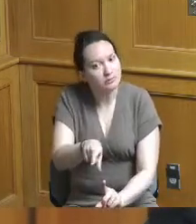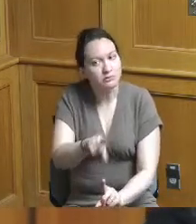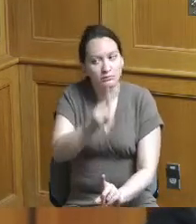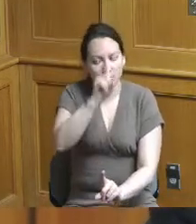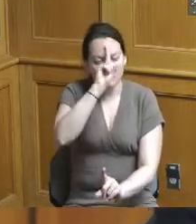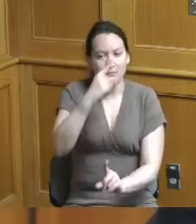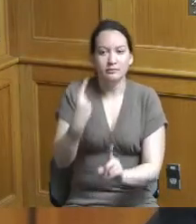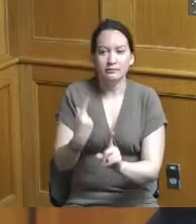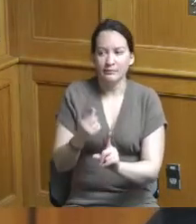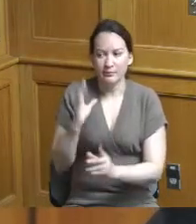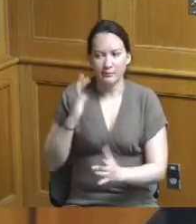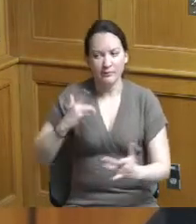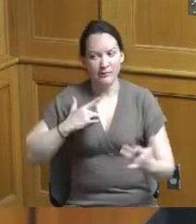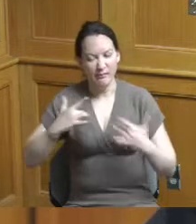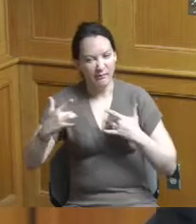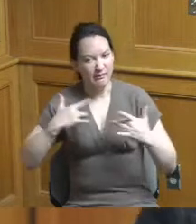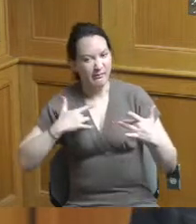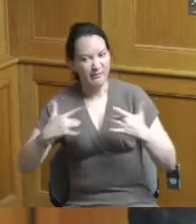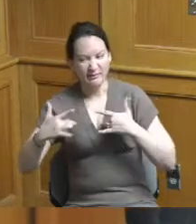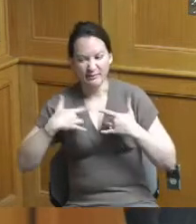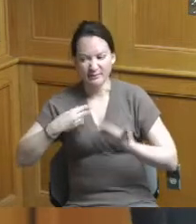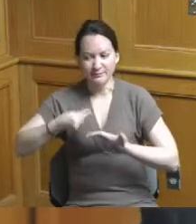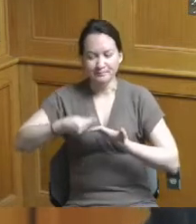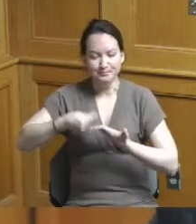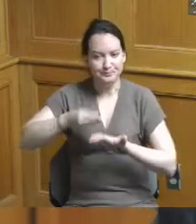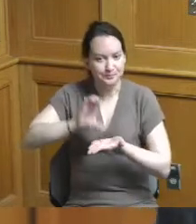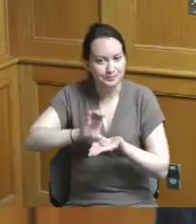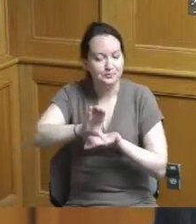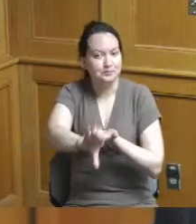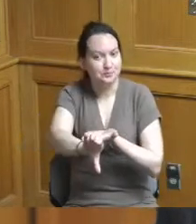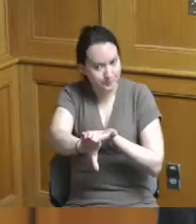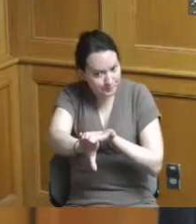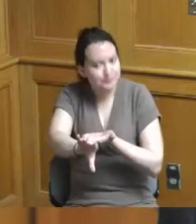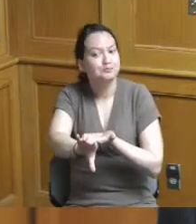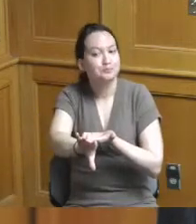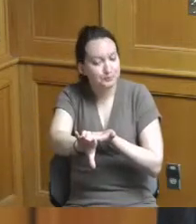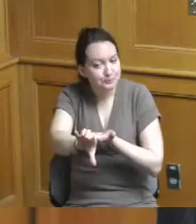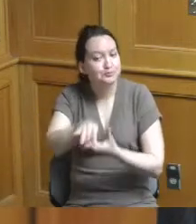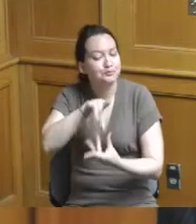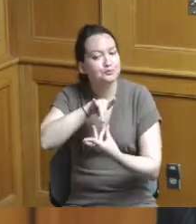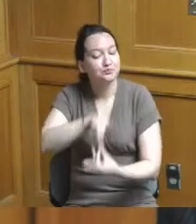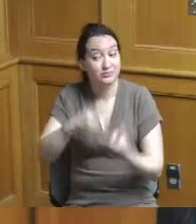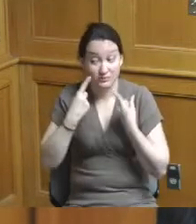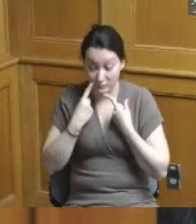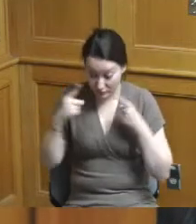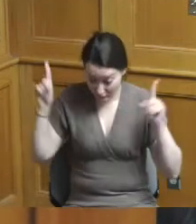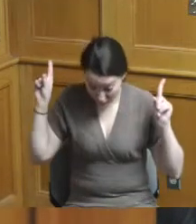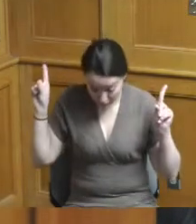concerned about the investment that we will make here to make this thing go in conjunction